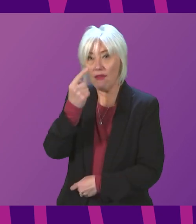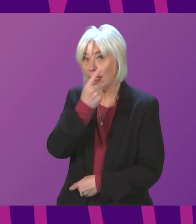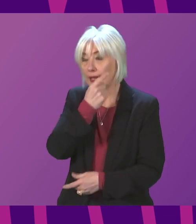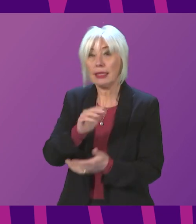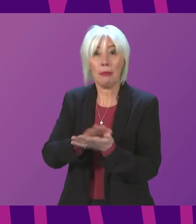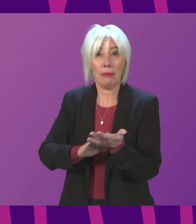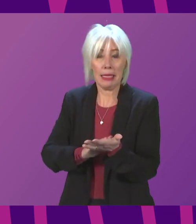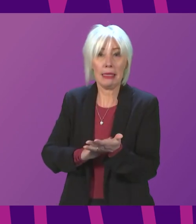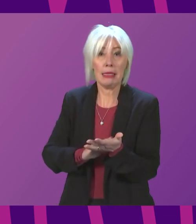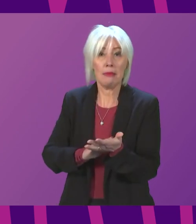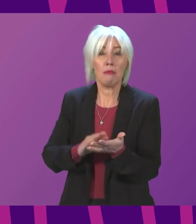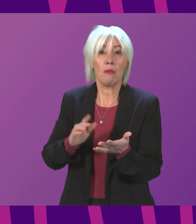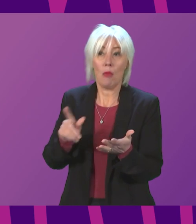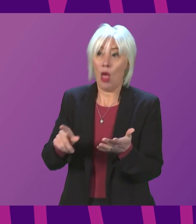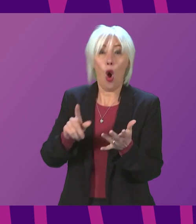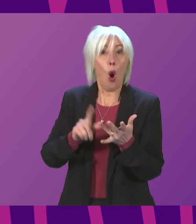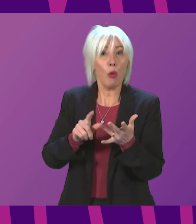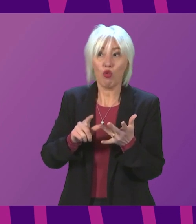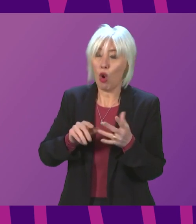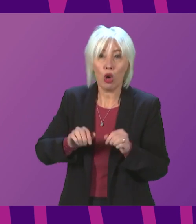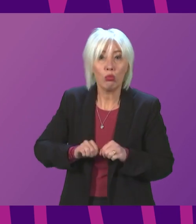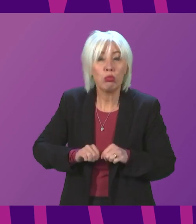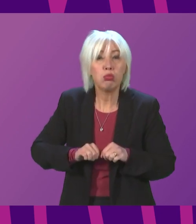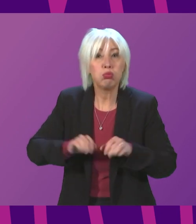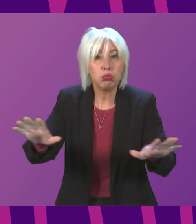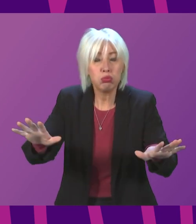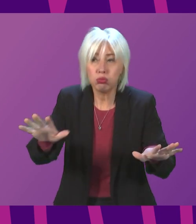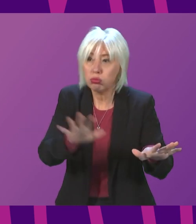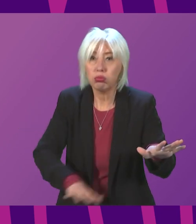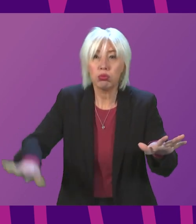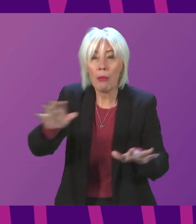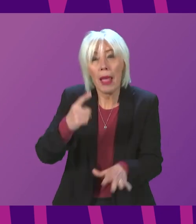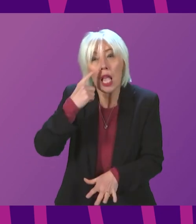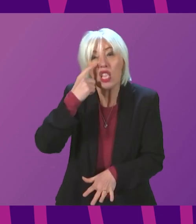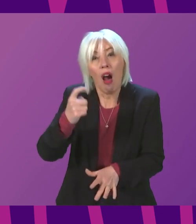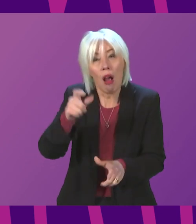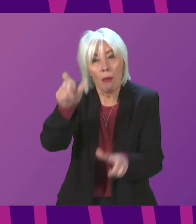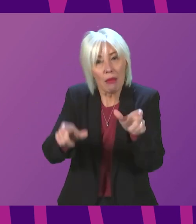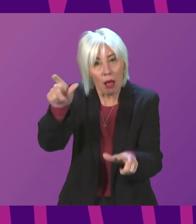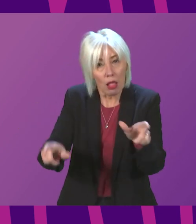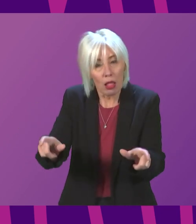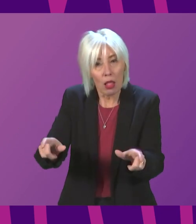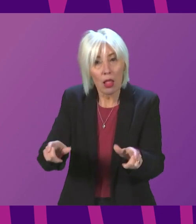based on circulation of omicron within younger populations, which throughout the pandemic